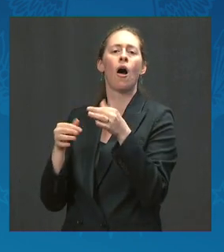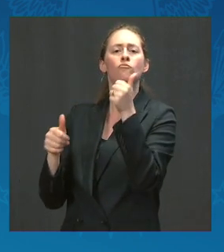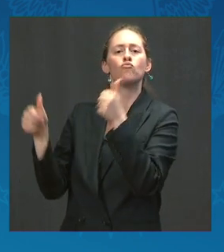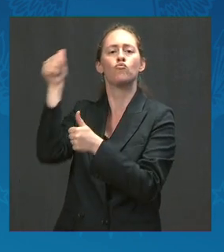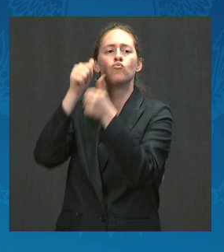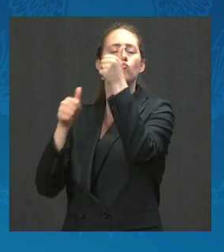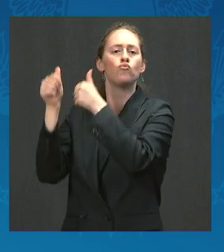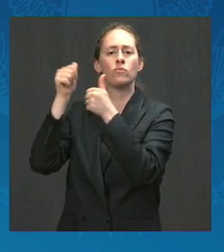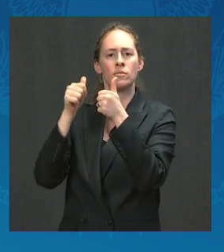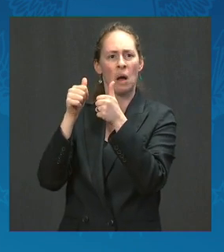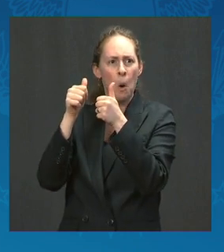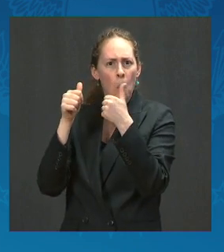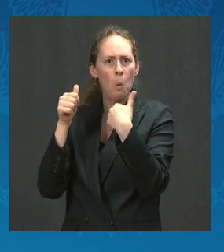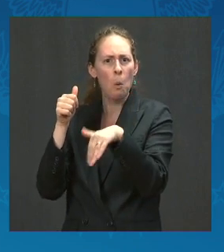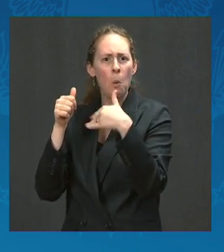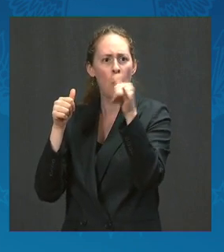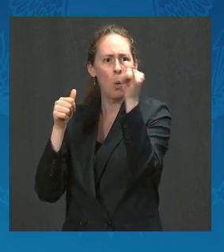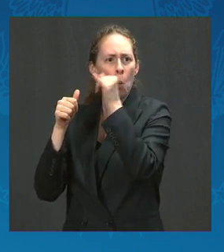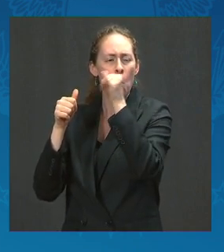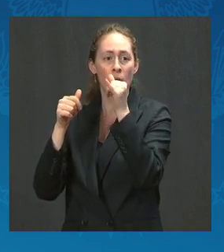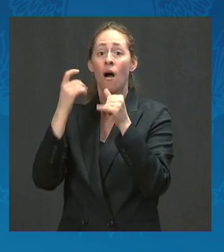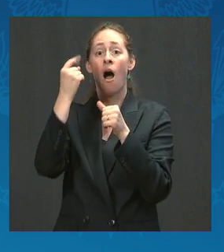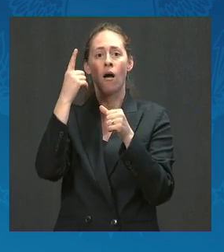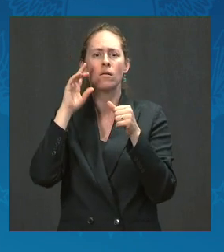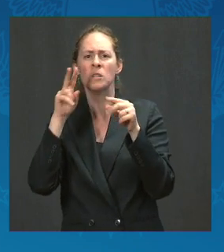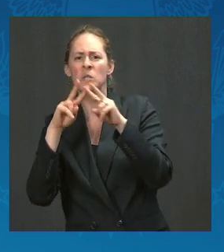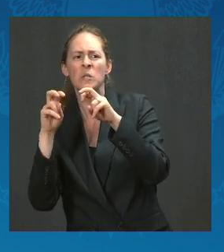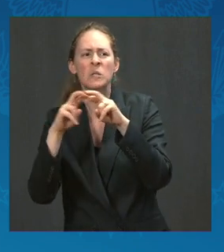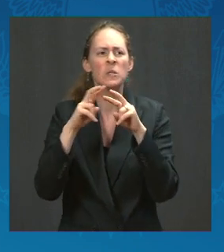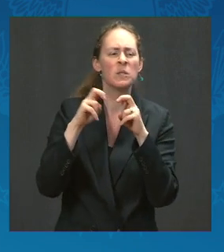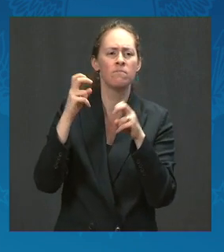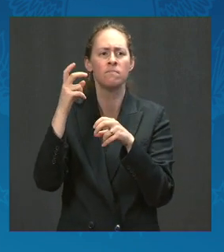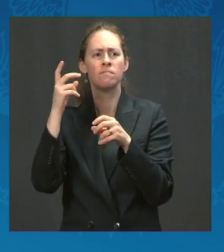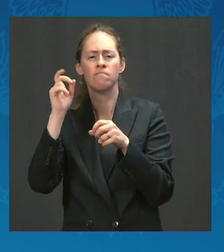to partisan political actors.